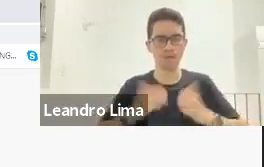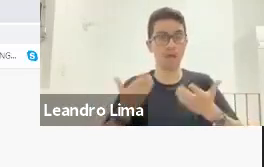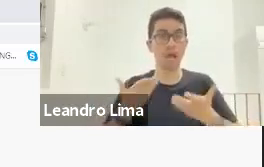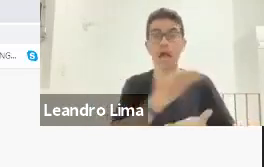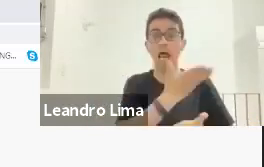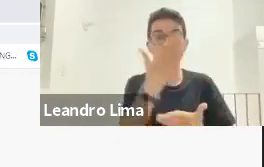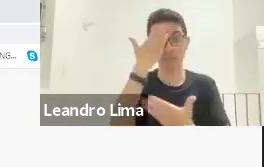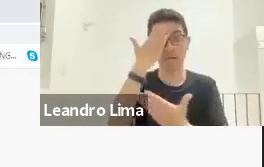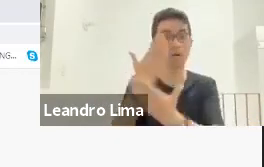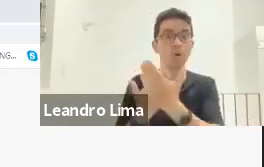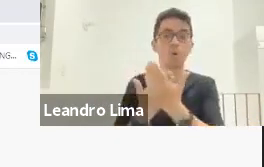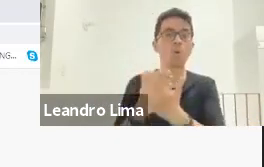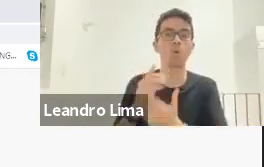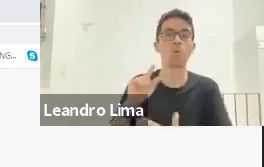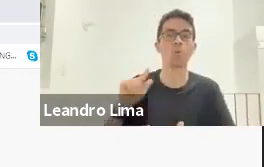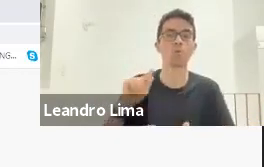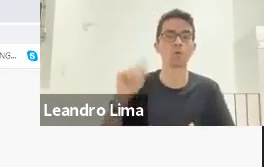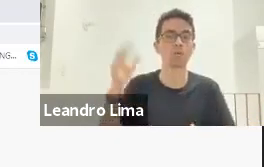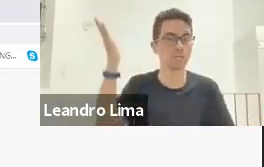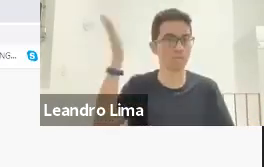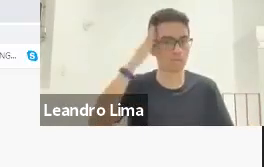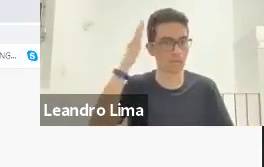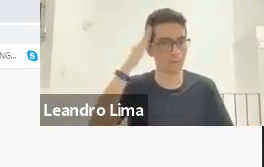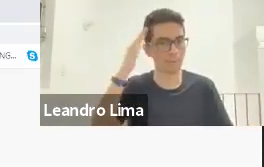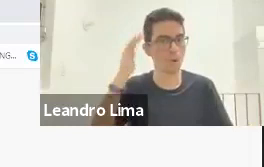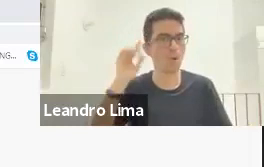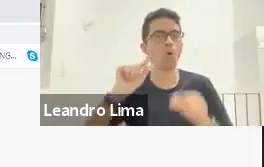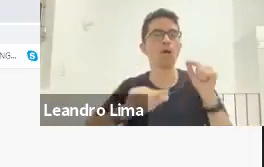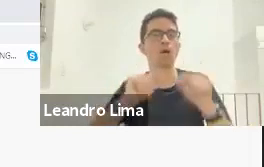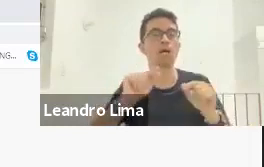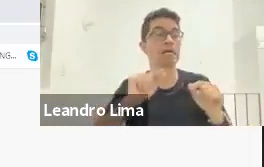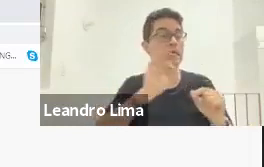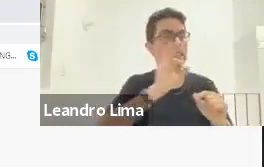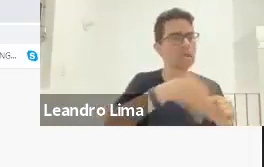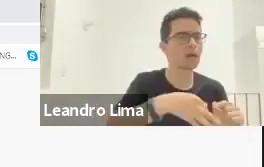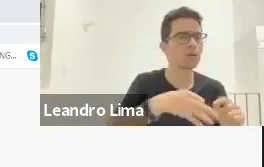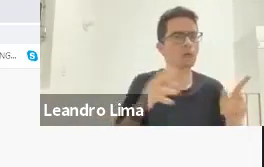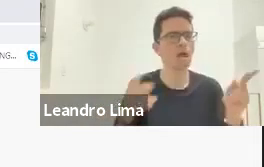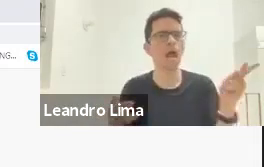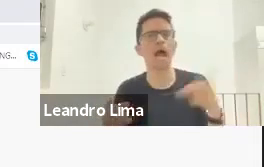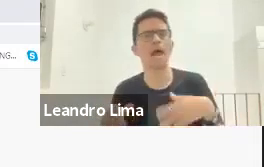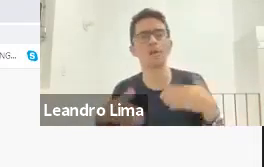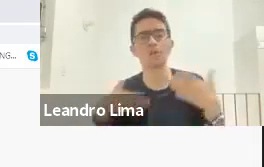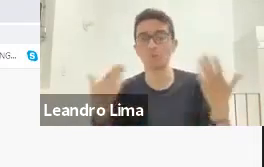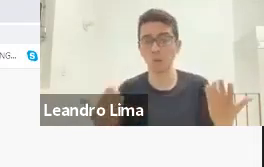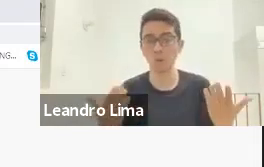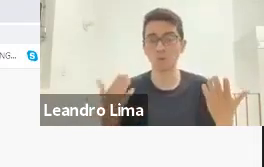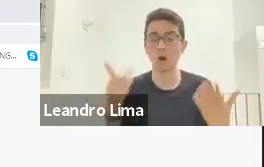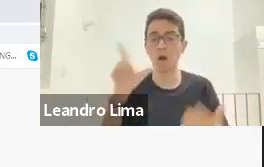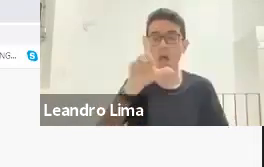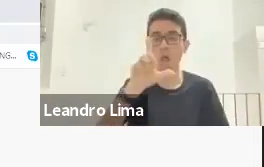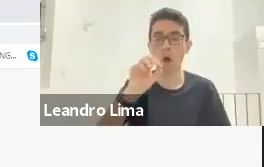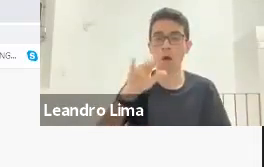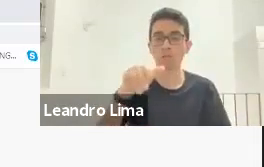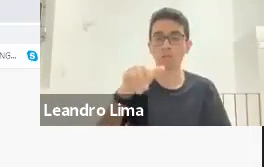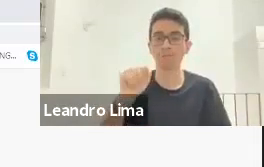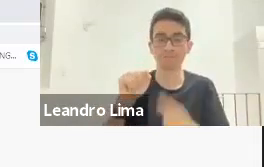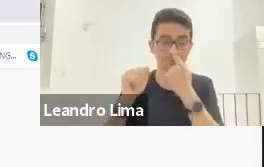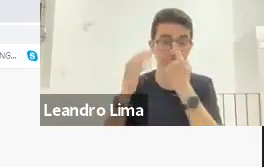that there right and that there right and the other side is wrong. They believe that side is wrong. They believe that their logical, and the other side is illogical. They buy